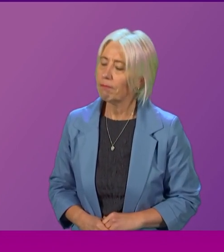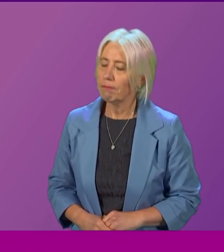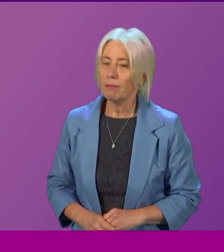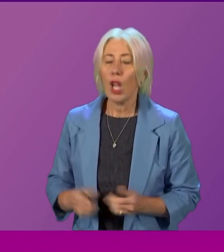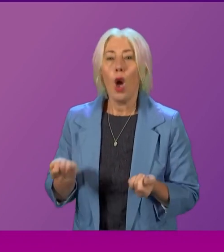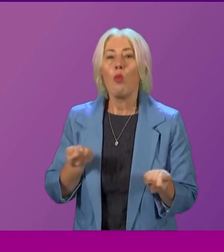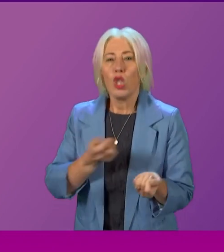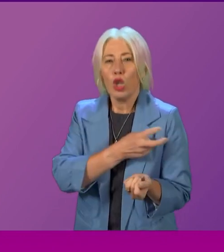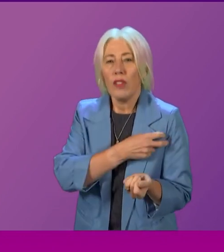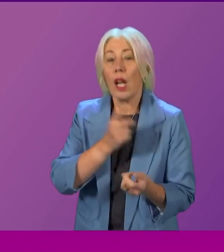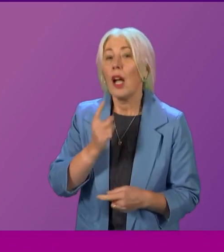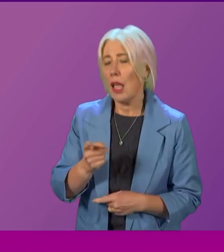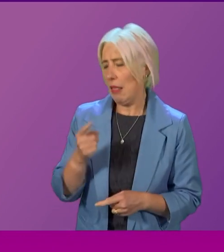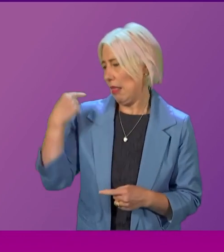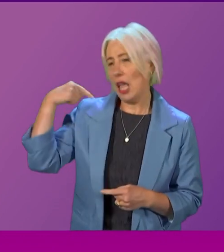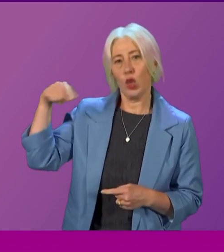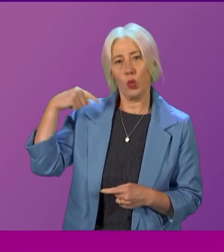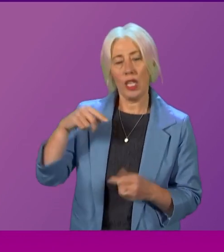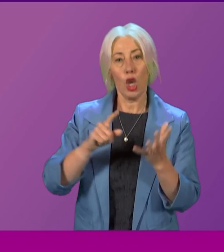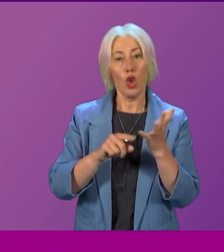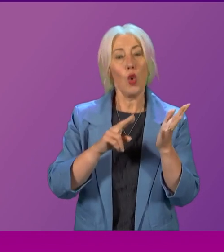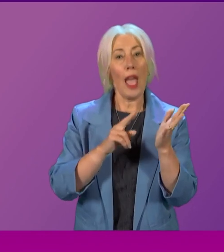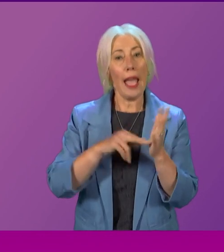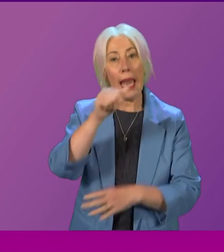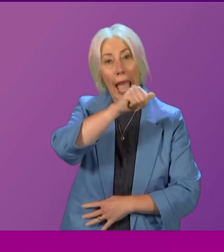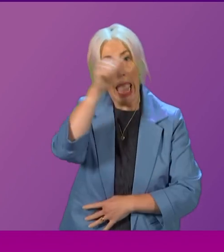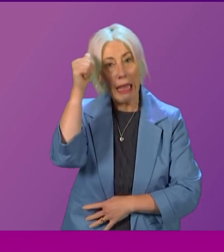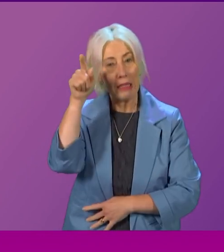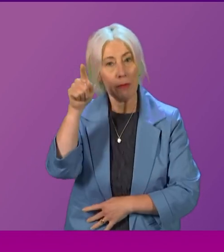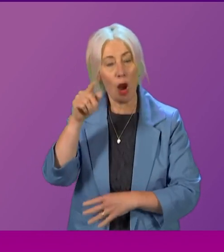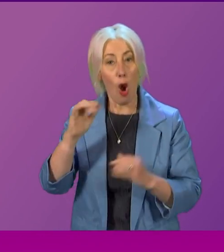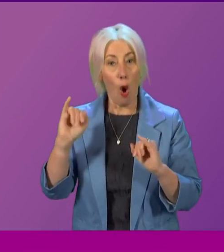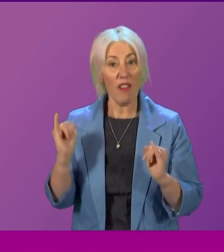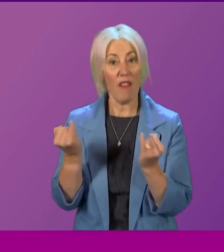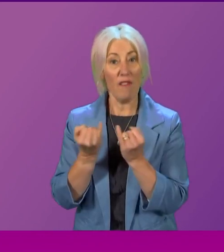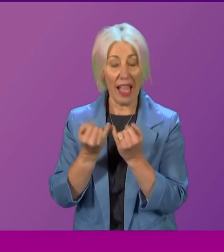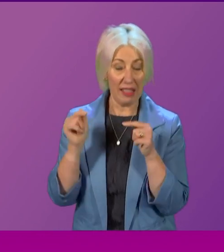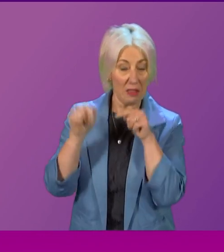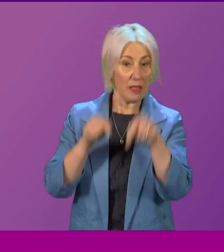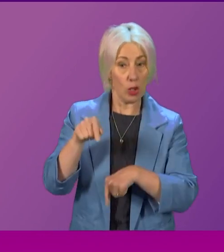In the past week, the United Nations expert on violence against women offered to provide